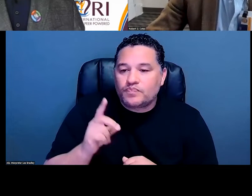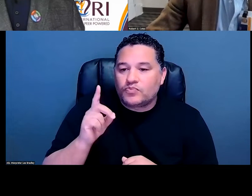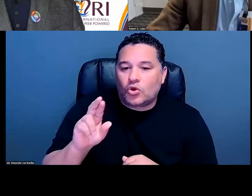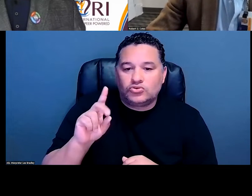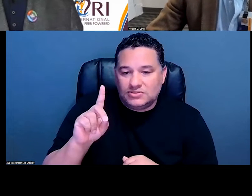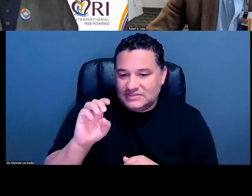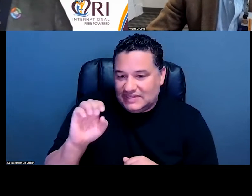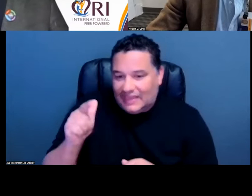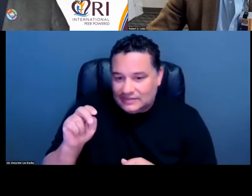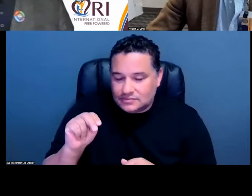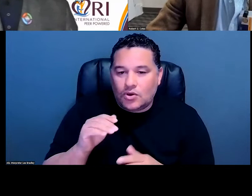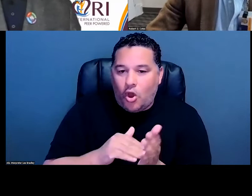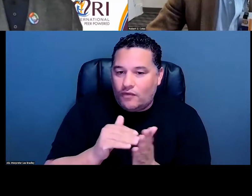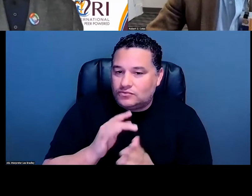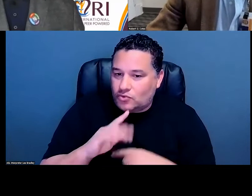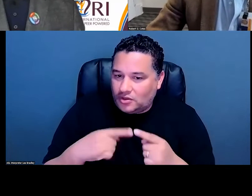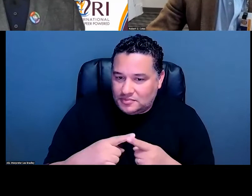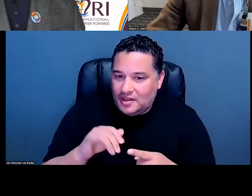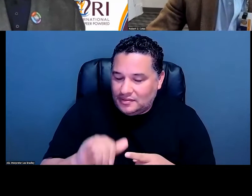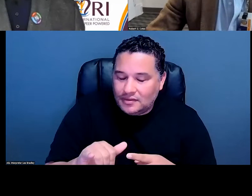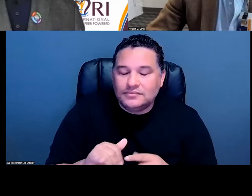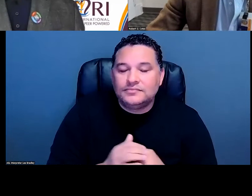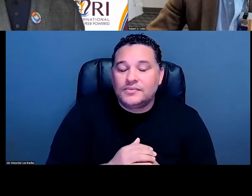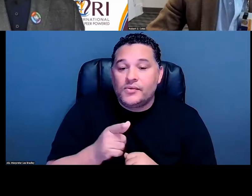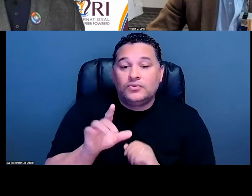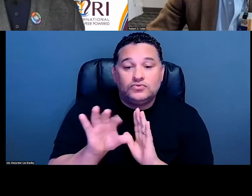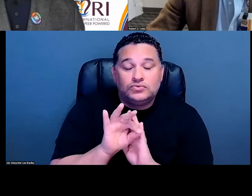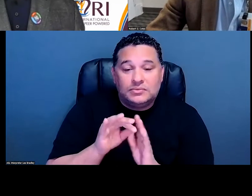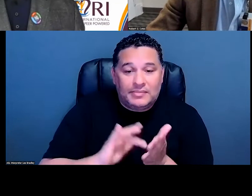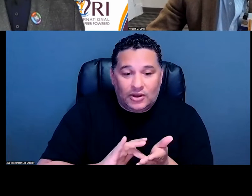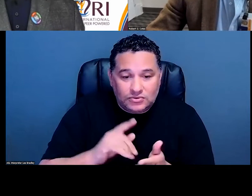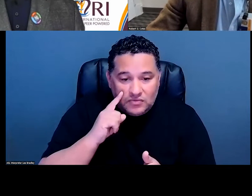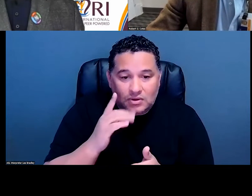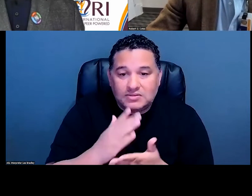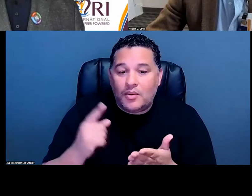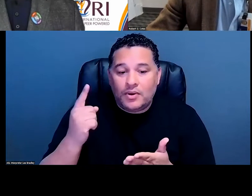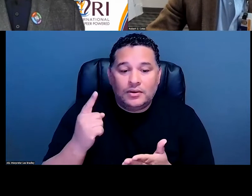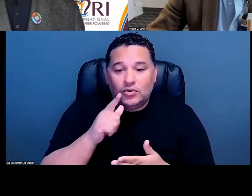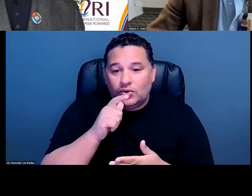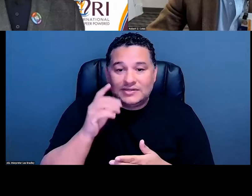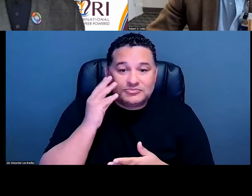ING THINGS, THERE ARE TWO EXPERTS IN THE ROOM. SORT OF SOME OF THE THINGS THAT DR. DEAGAN OFTEN TALKS ABOUT. SO WHEN CHOOSING